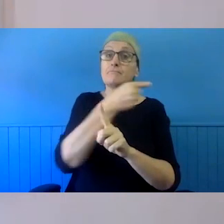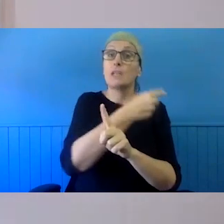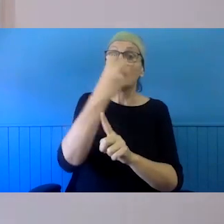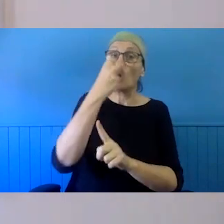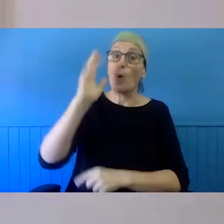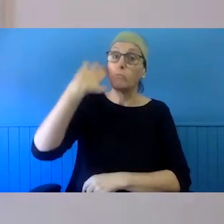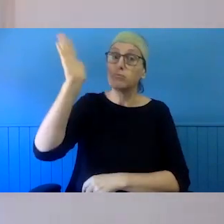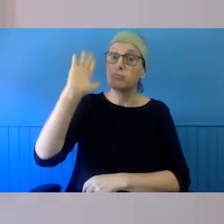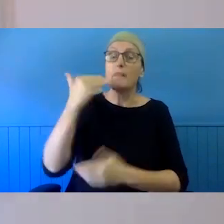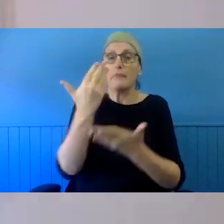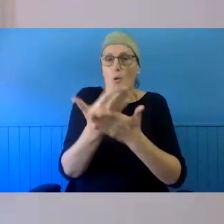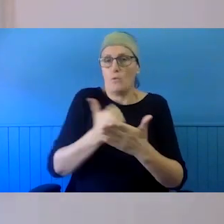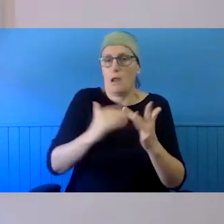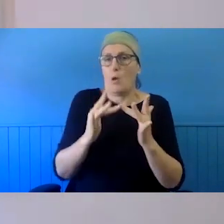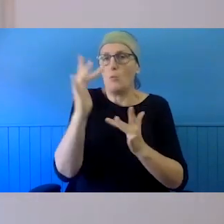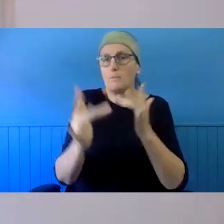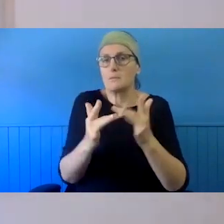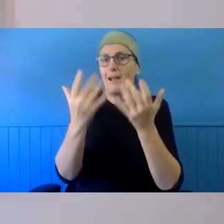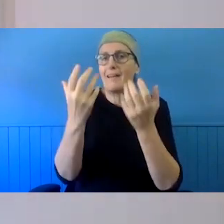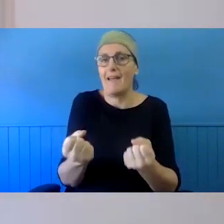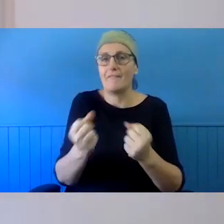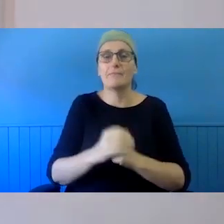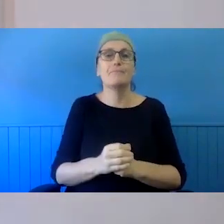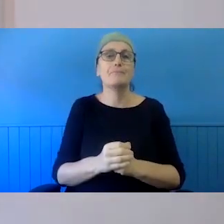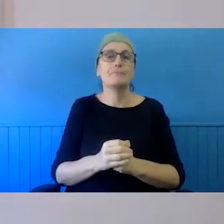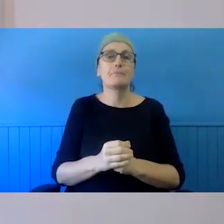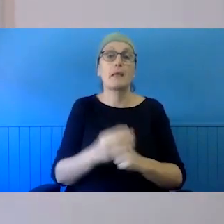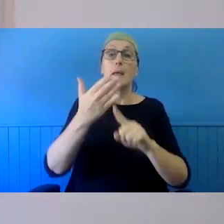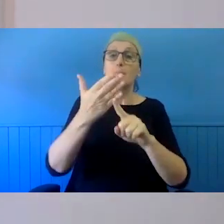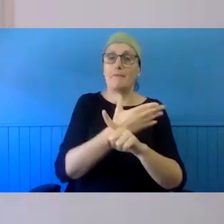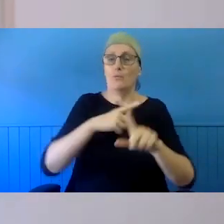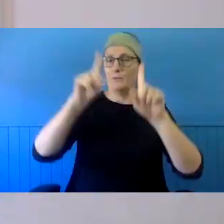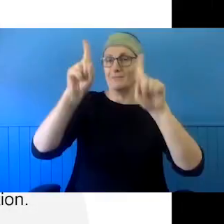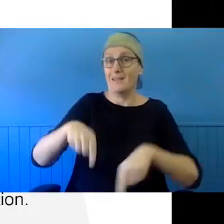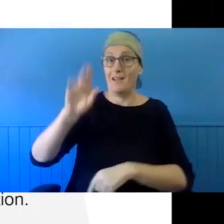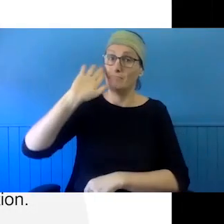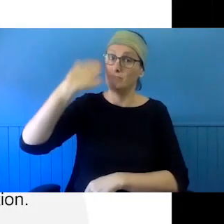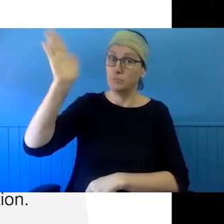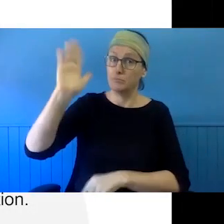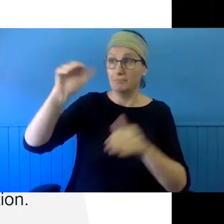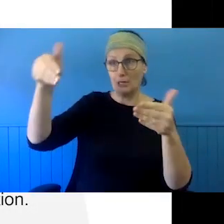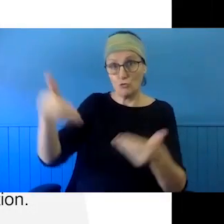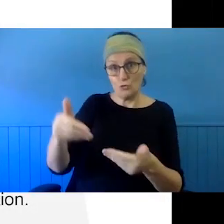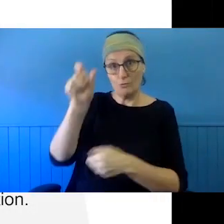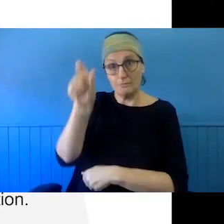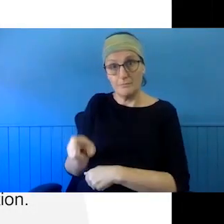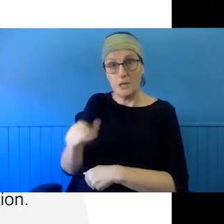housekeeping notes for today's session. Firstly, live captioning is available. If it's not already on your screen, you can turn it on by